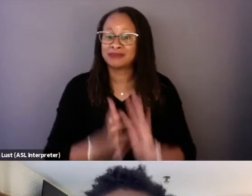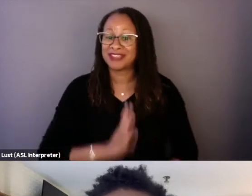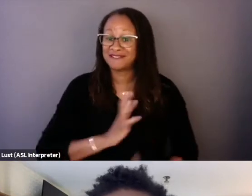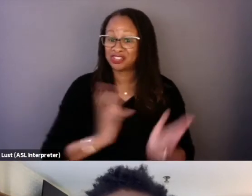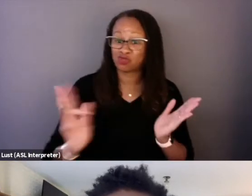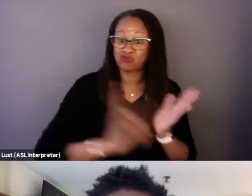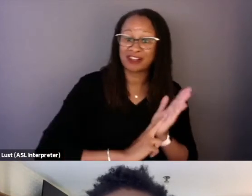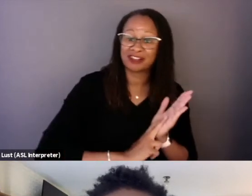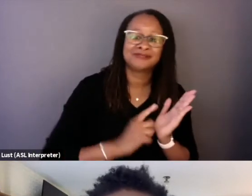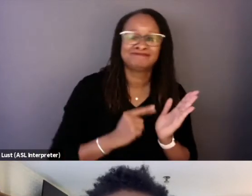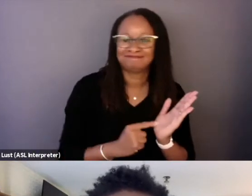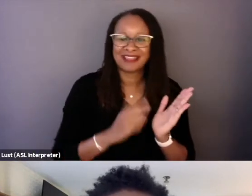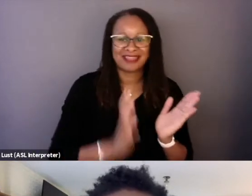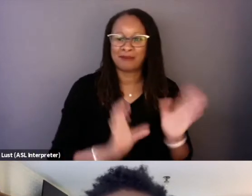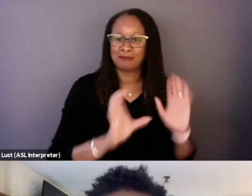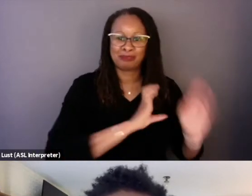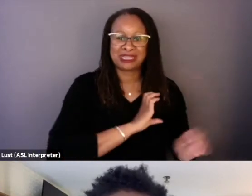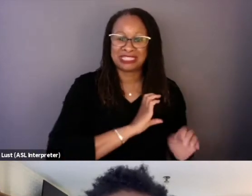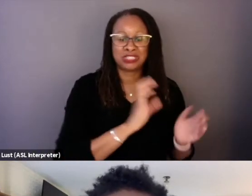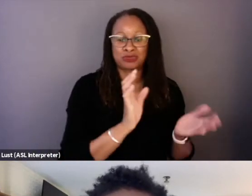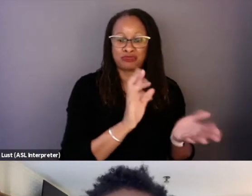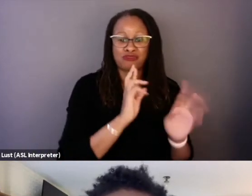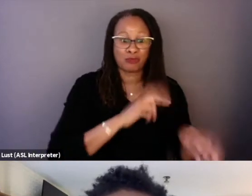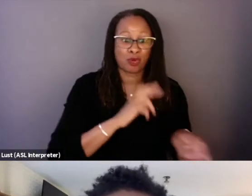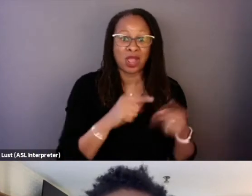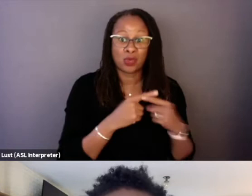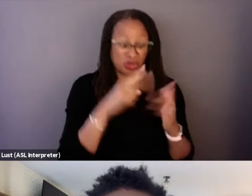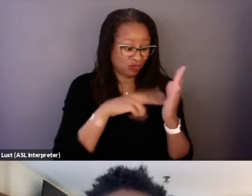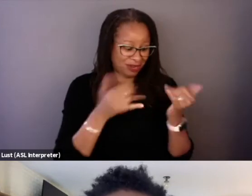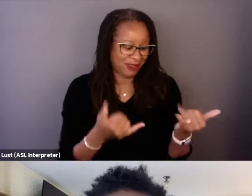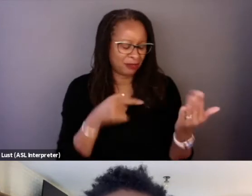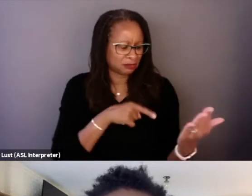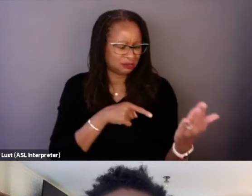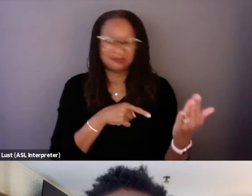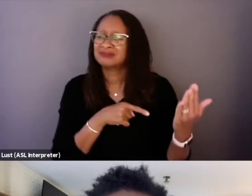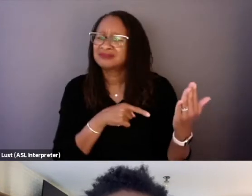It was that police report that was generated, which when you read it now is just absurd.